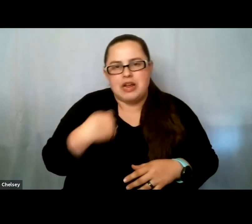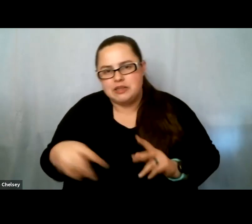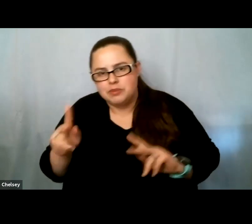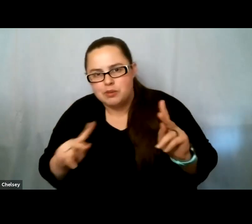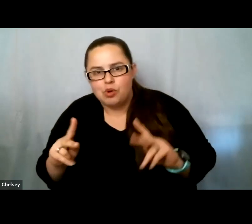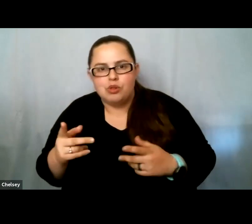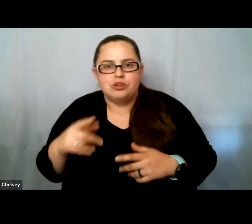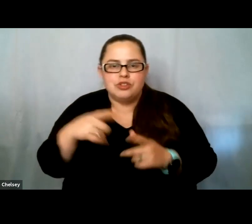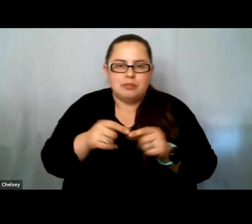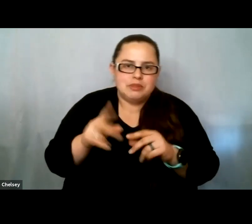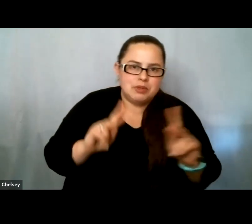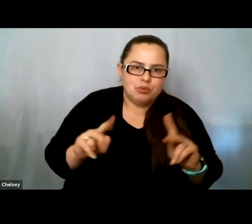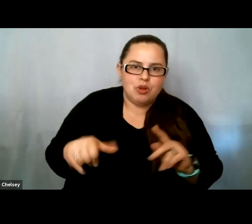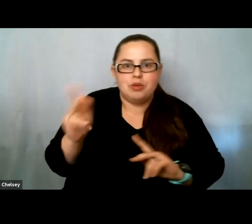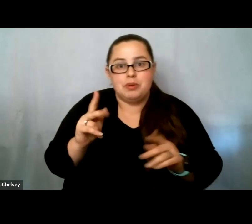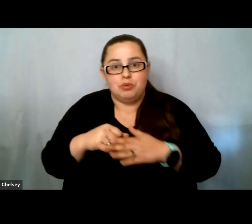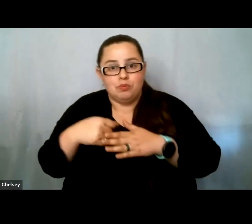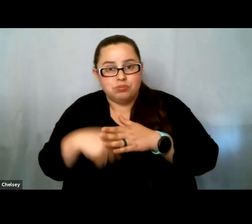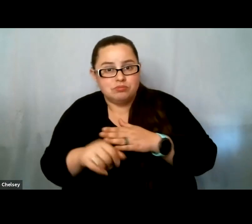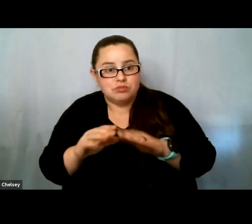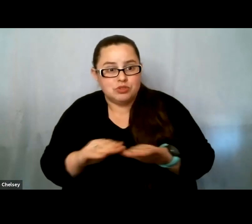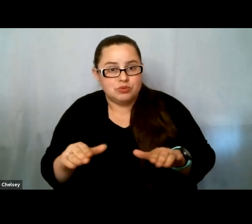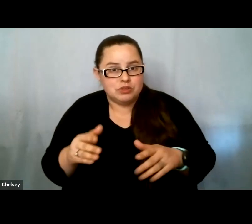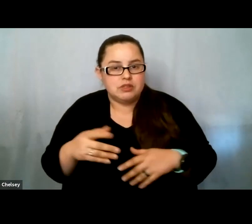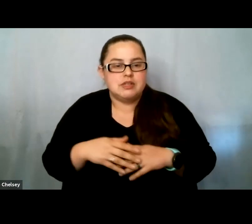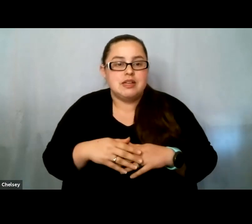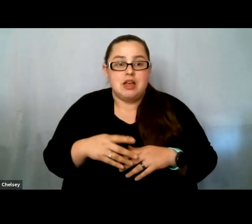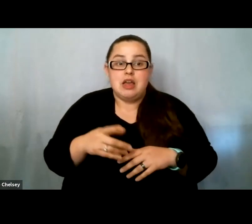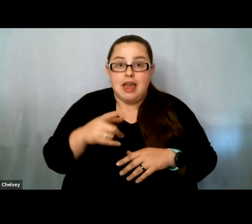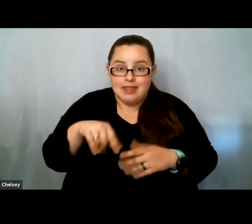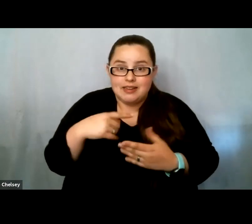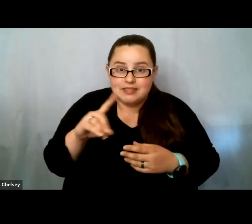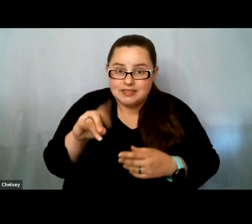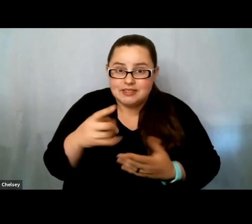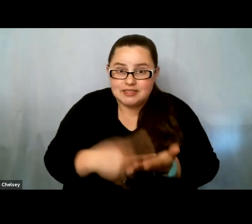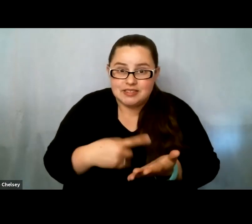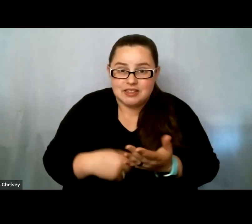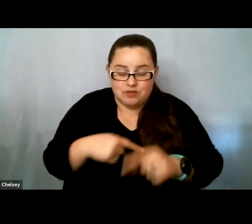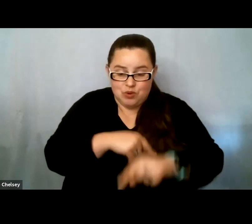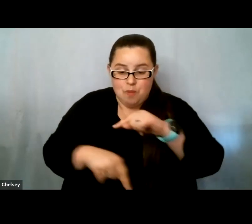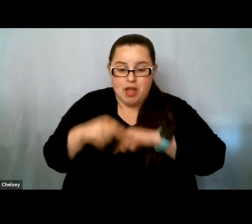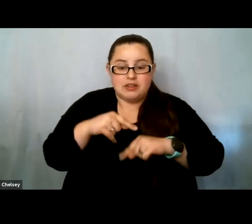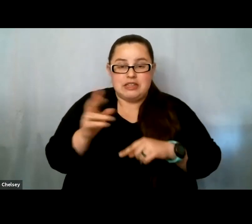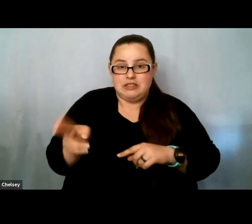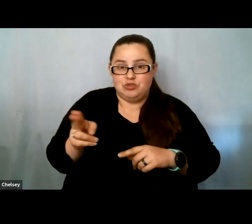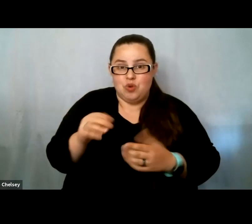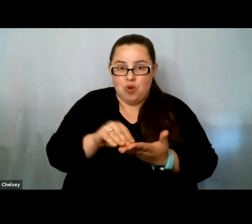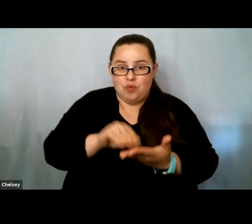kids here. In fact, they talked about it at the time, you go back to the historical record, and you find them talking about it. And they say, do we mean to include Chinese